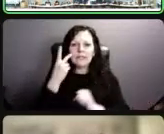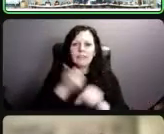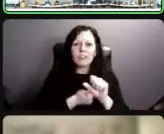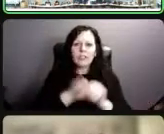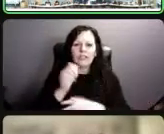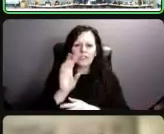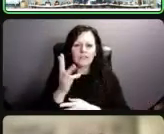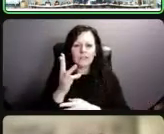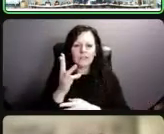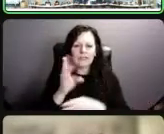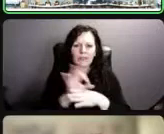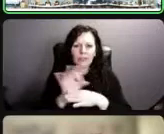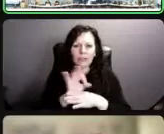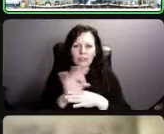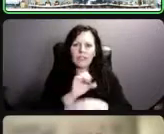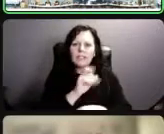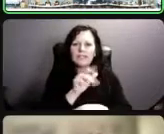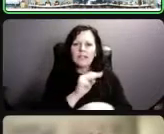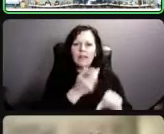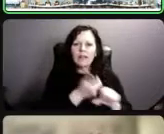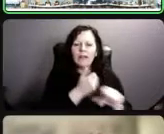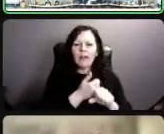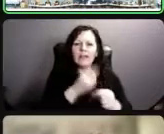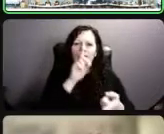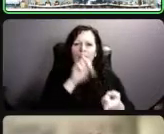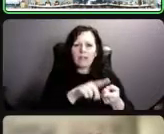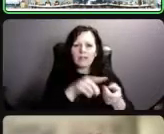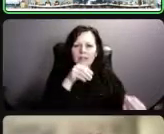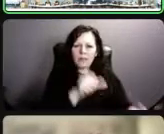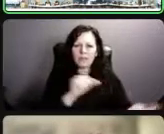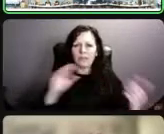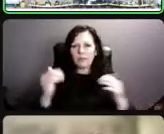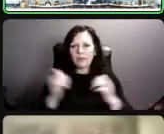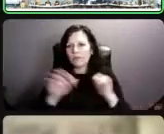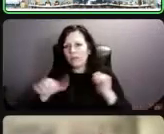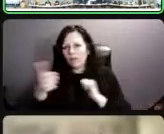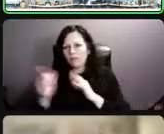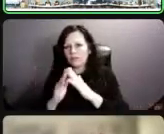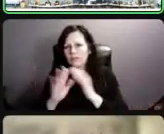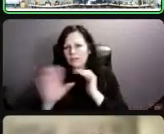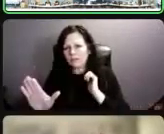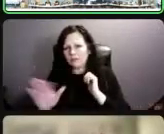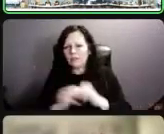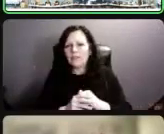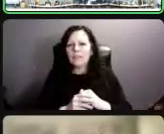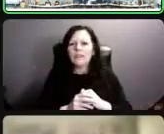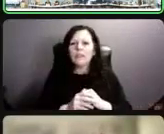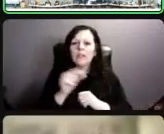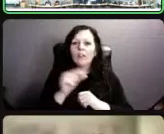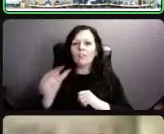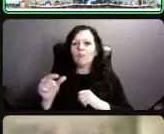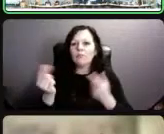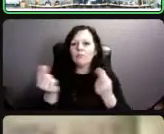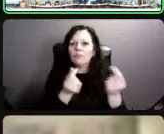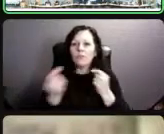FOR THE MOST RECENT FISCAL YEAR